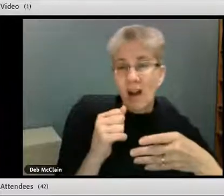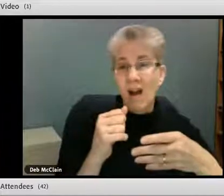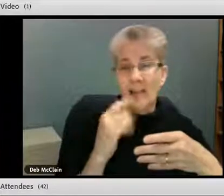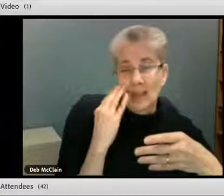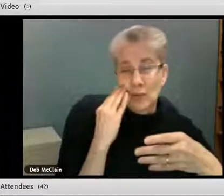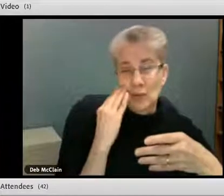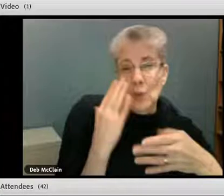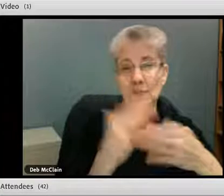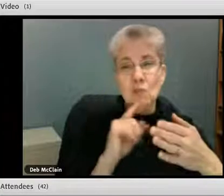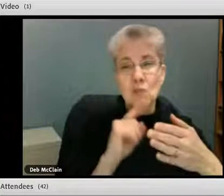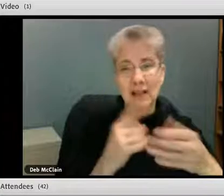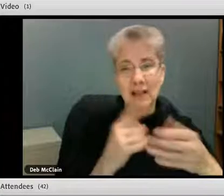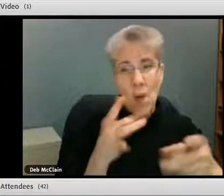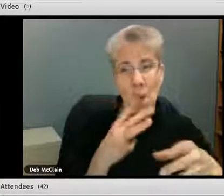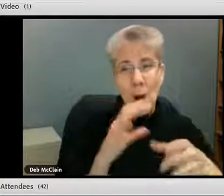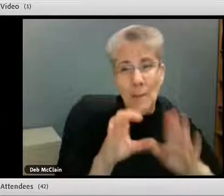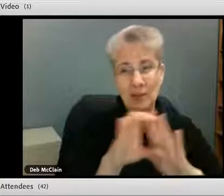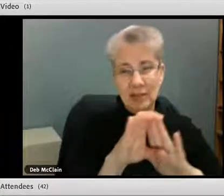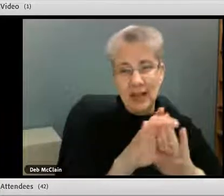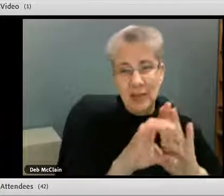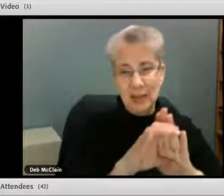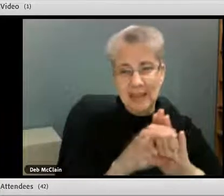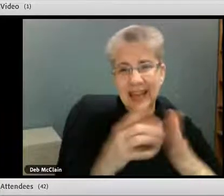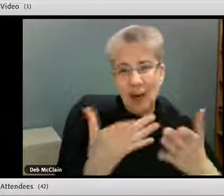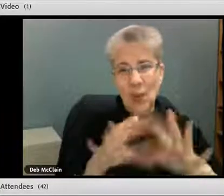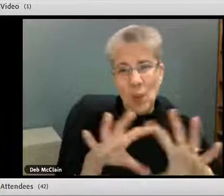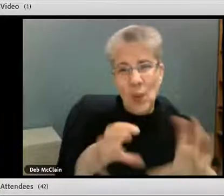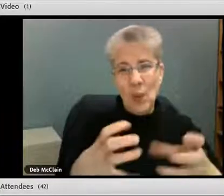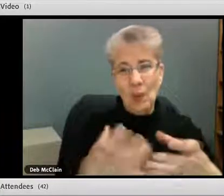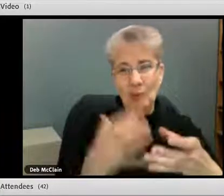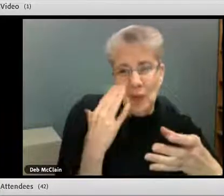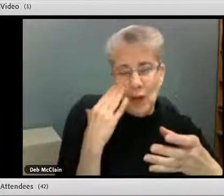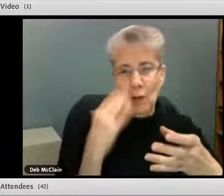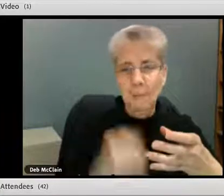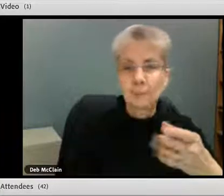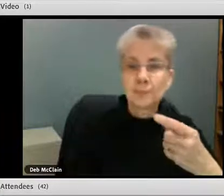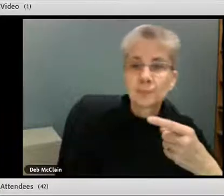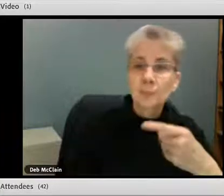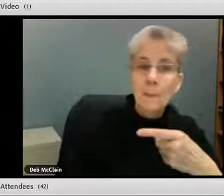images out there in this world. So Morguefile is interesting.